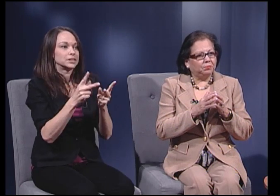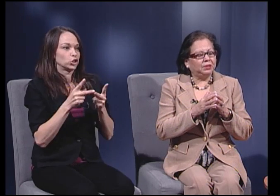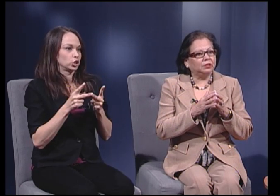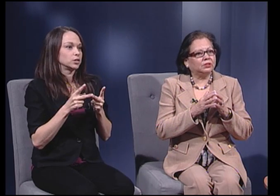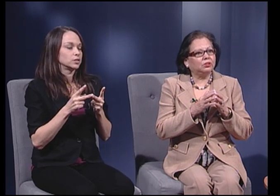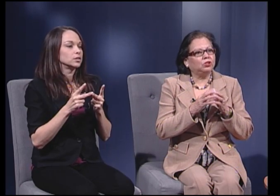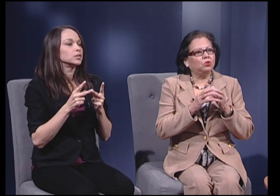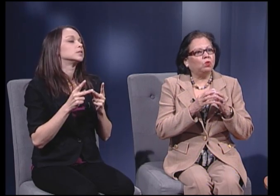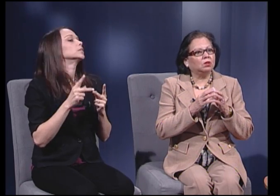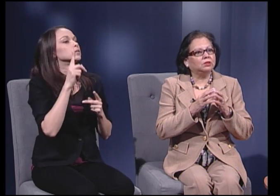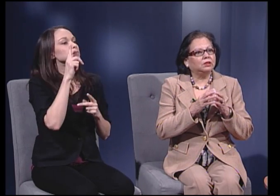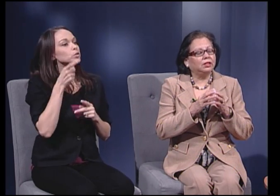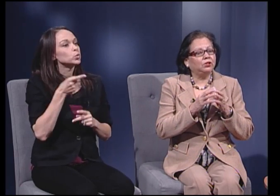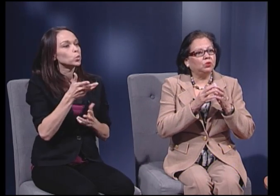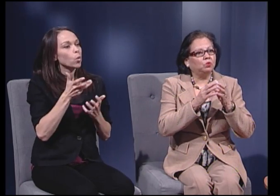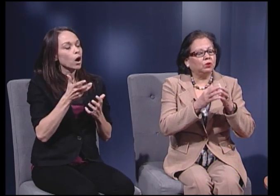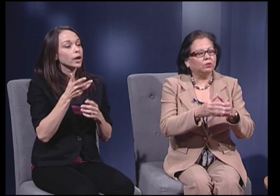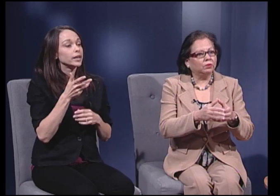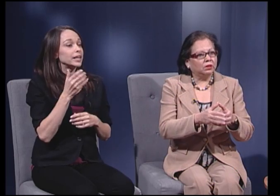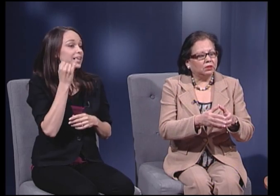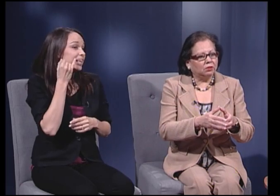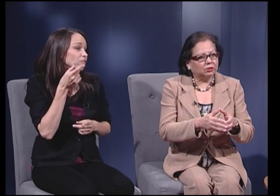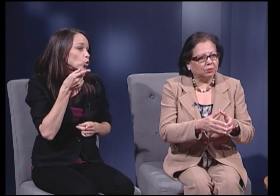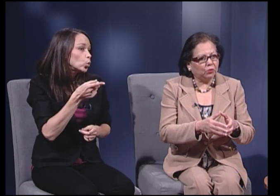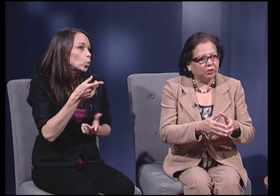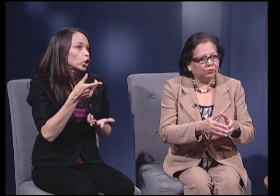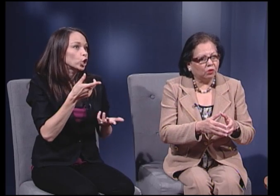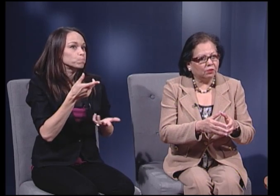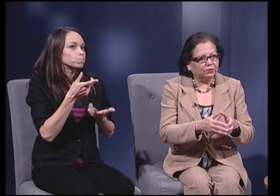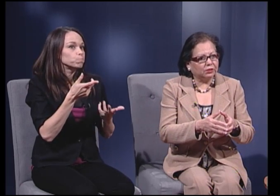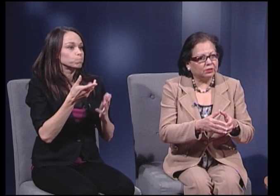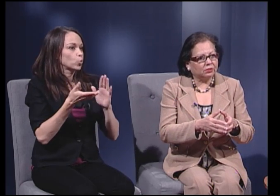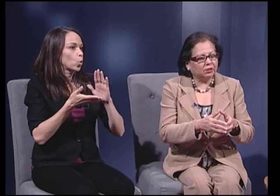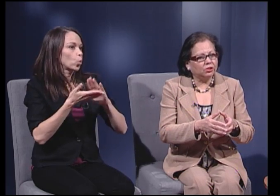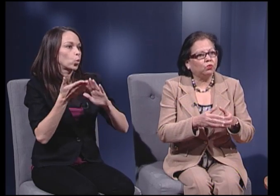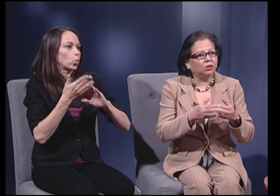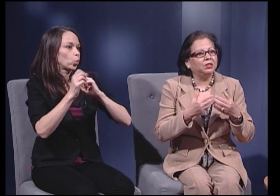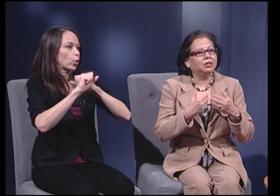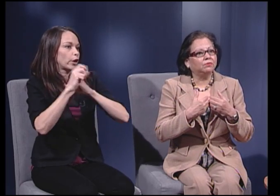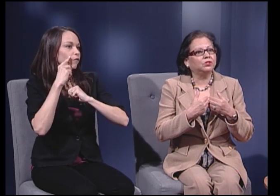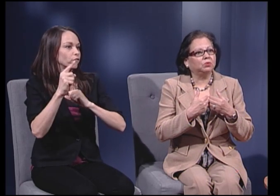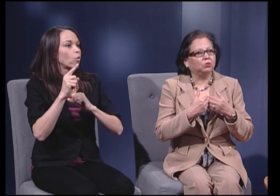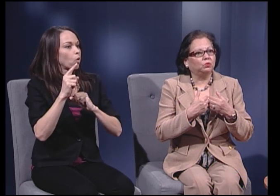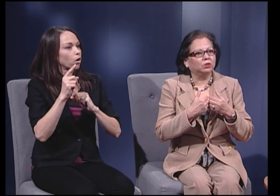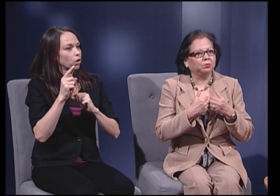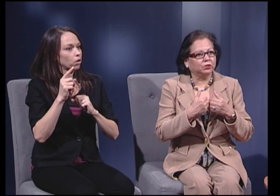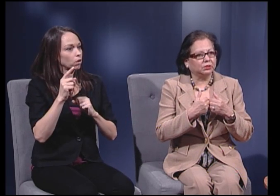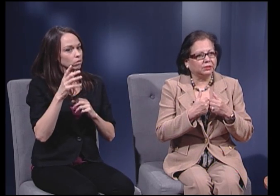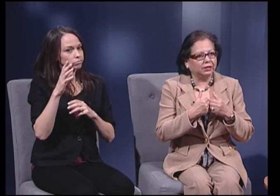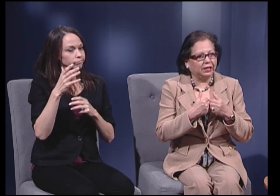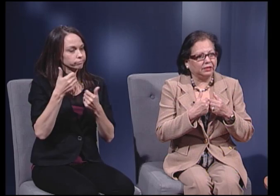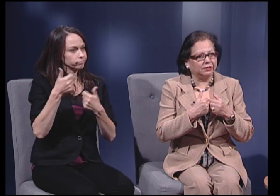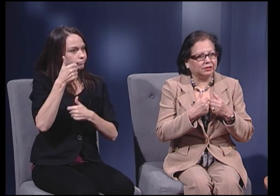Because you want-- if you were someone running for office, okay, you'd want to be comfortable with the person that's heading this.